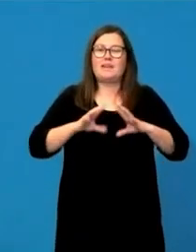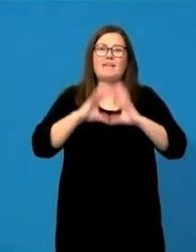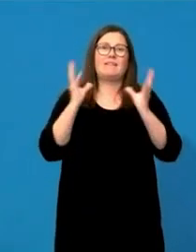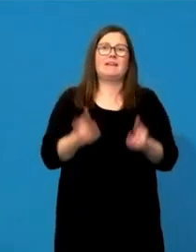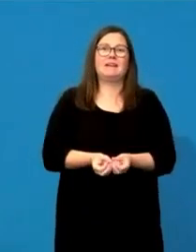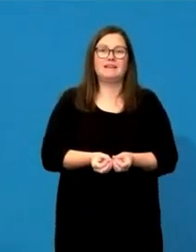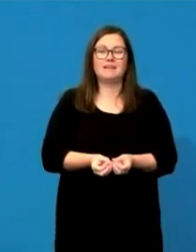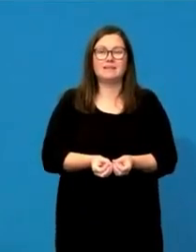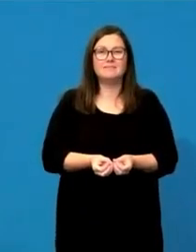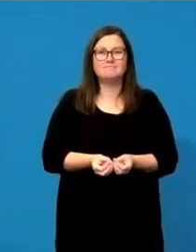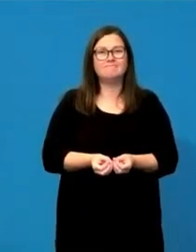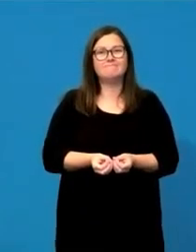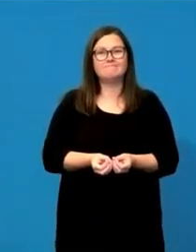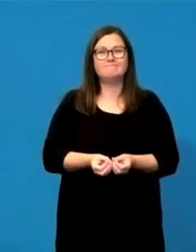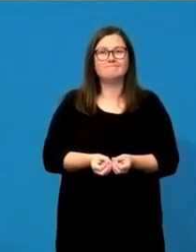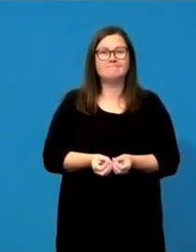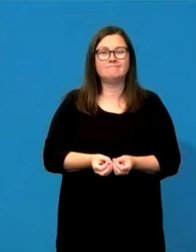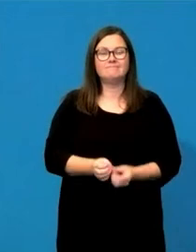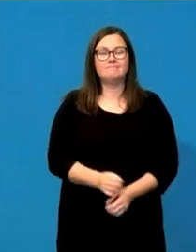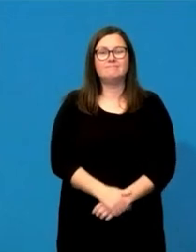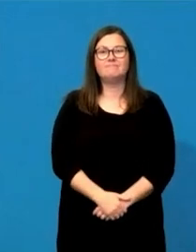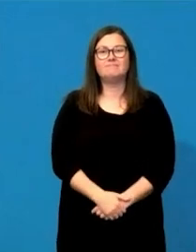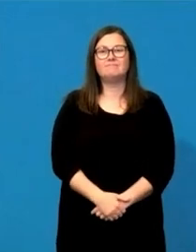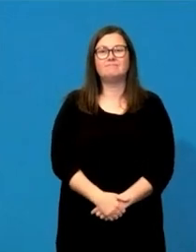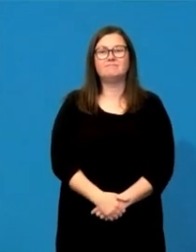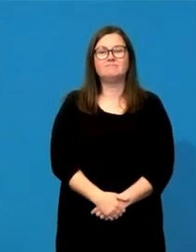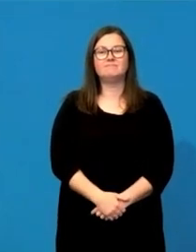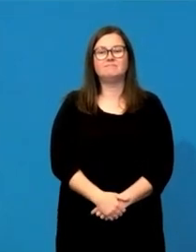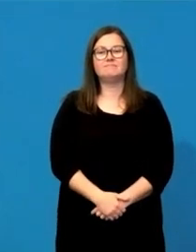Yeah, it's just - MS TARRAGO: Thank you, Chair.